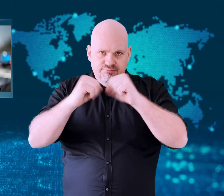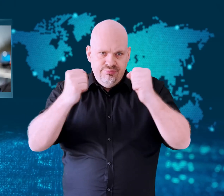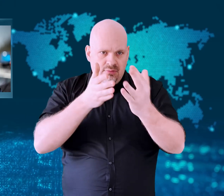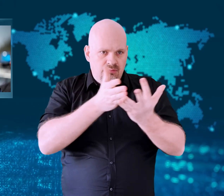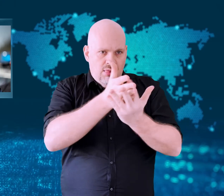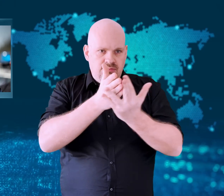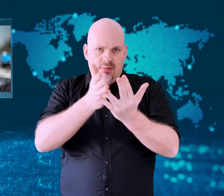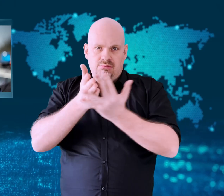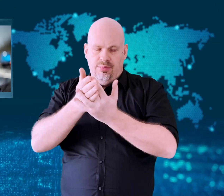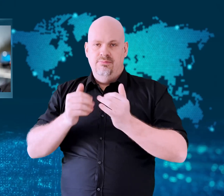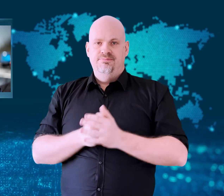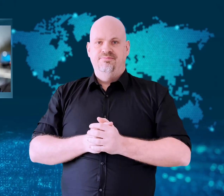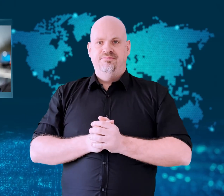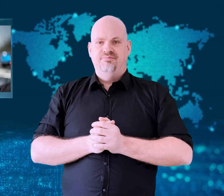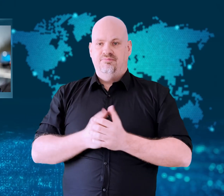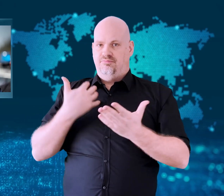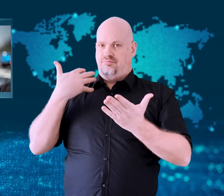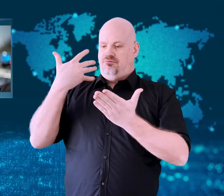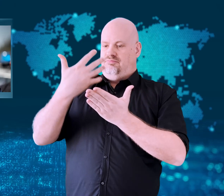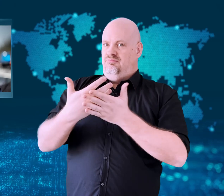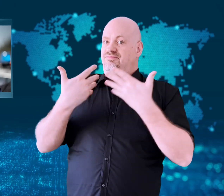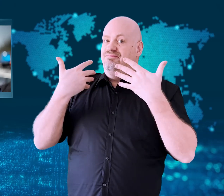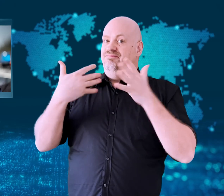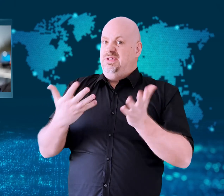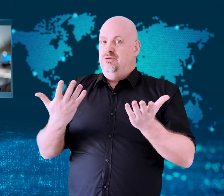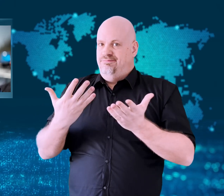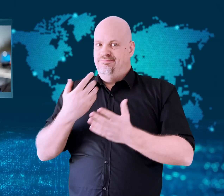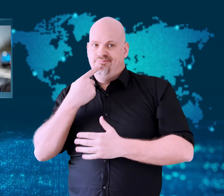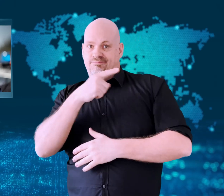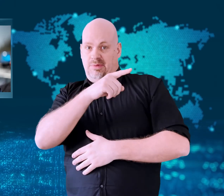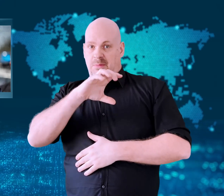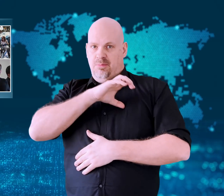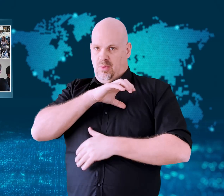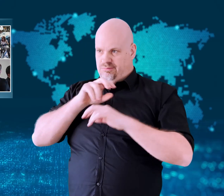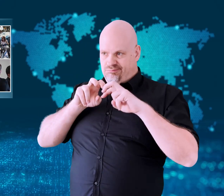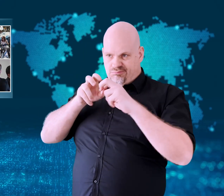called Pegasus to hack into phones.